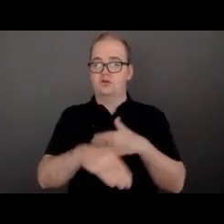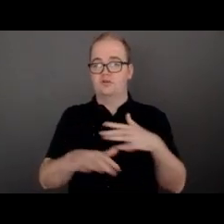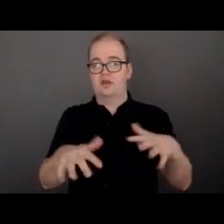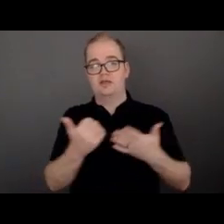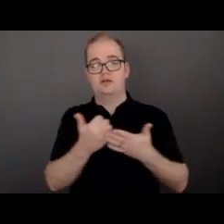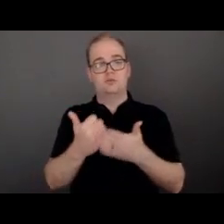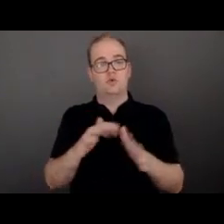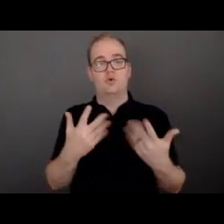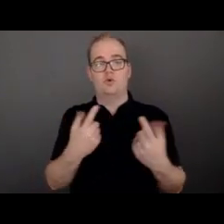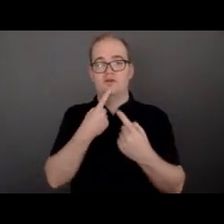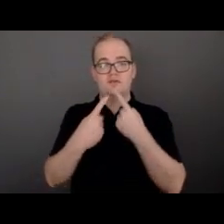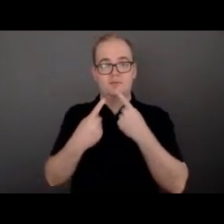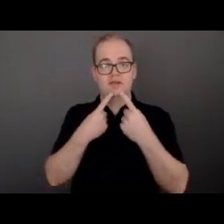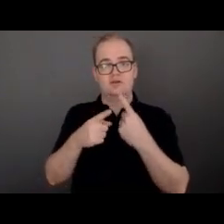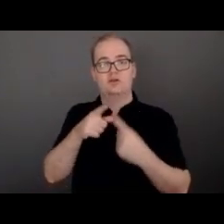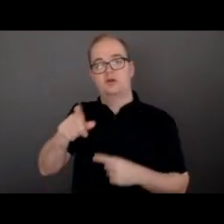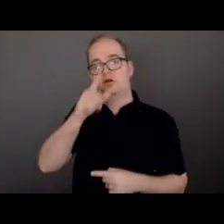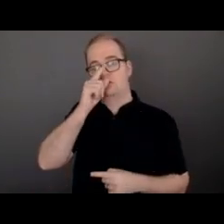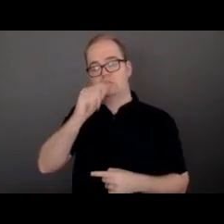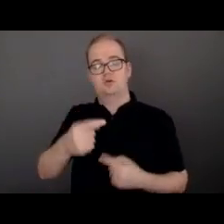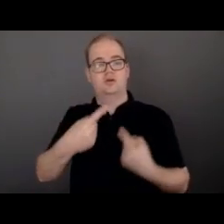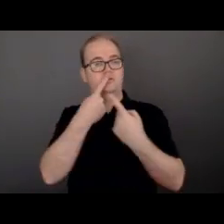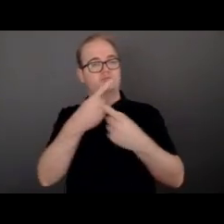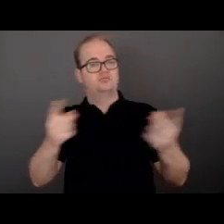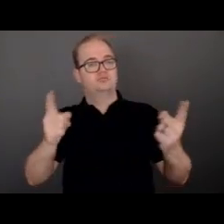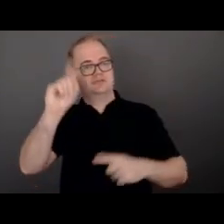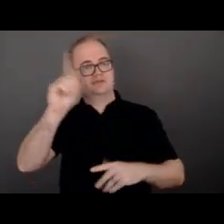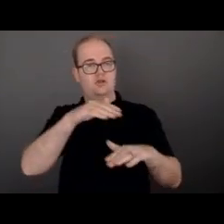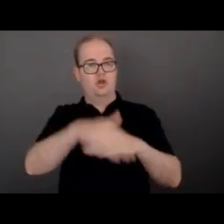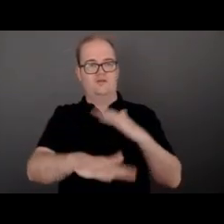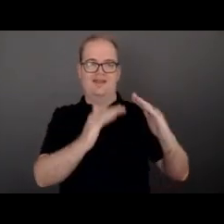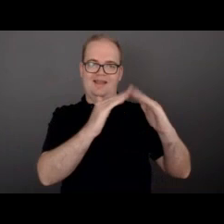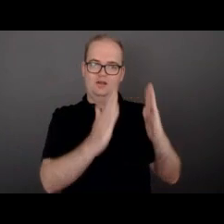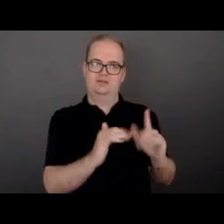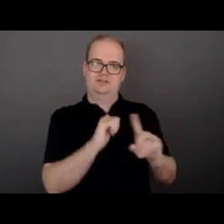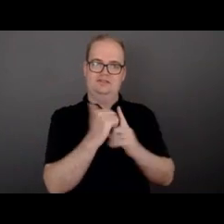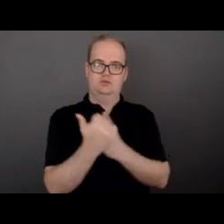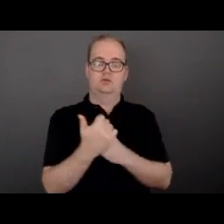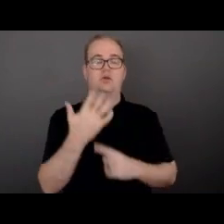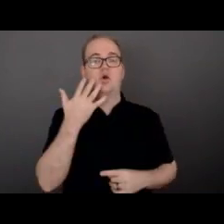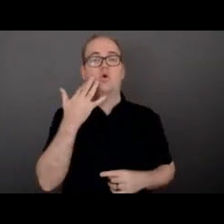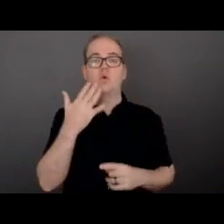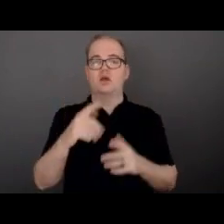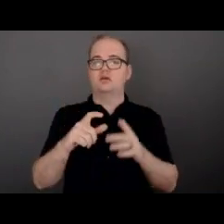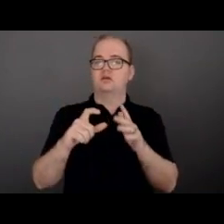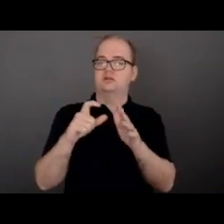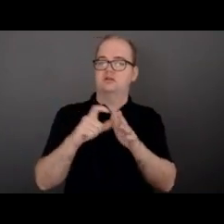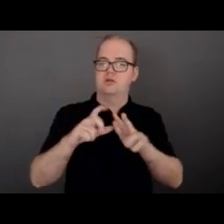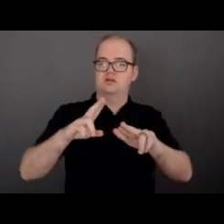audience today about housing situations when there is domestic and family violence, specifically